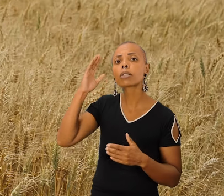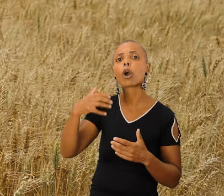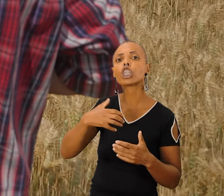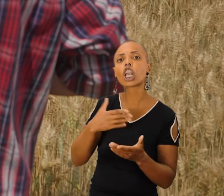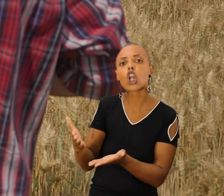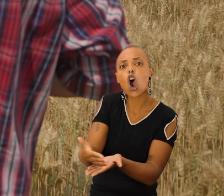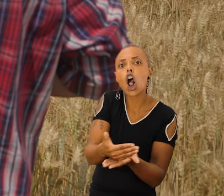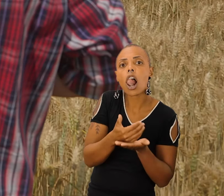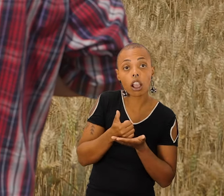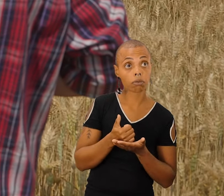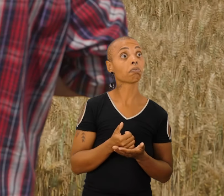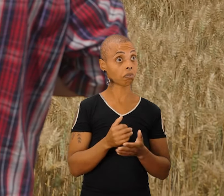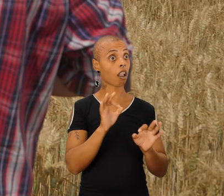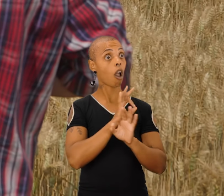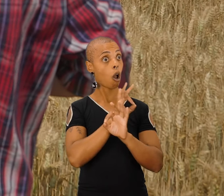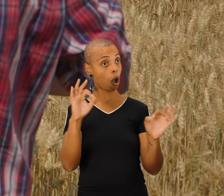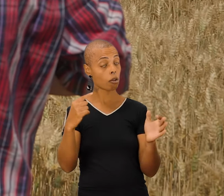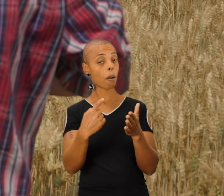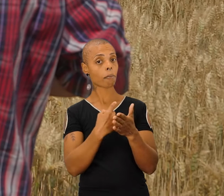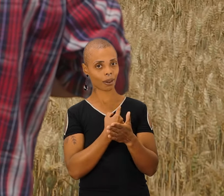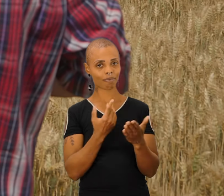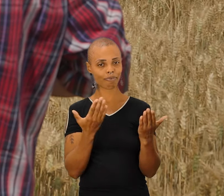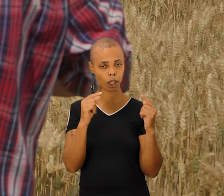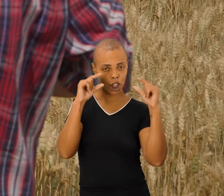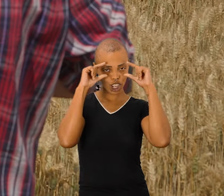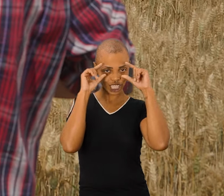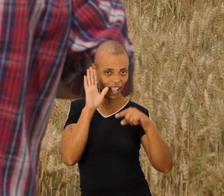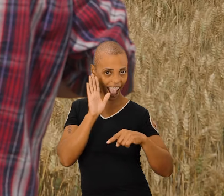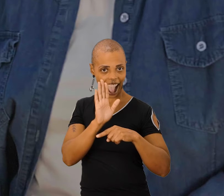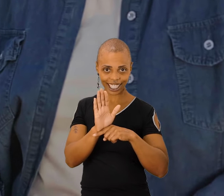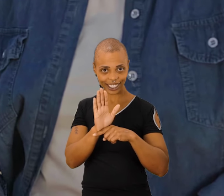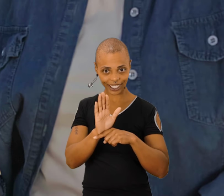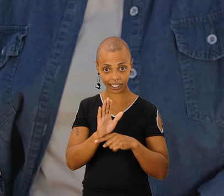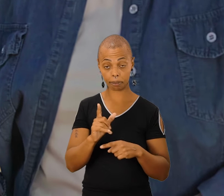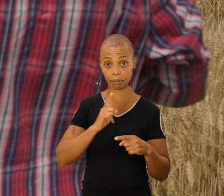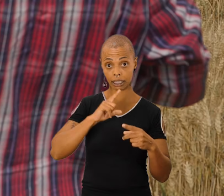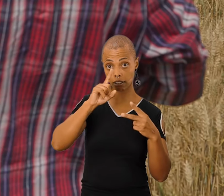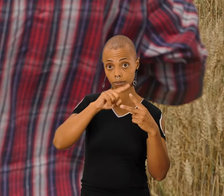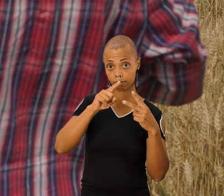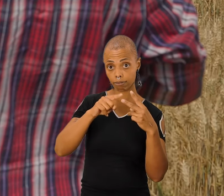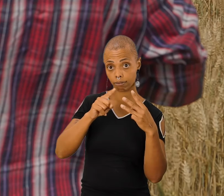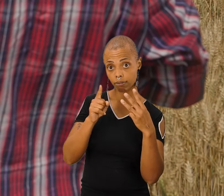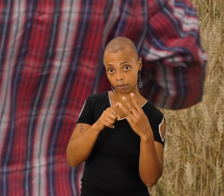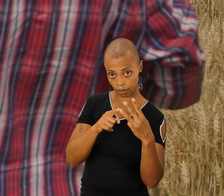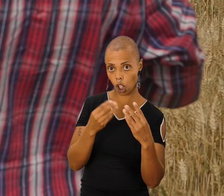on what are the main types of harvest? [Chico] Ah... very good! Come here, Chico will help you.